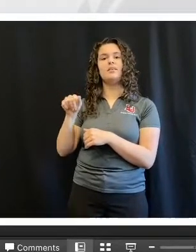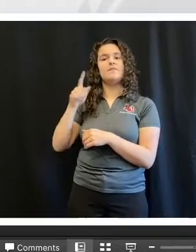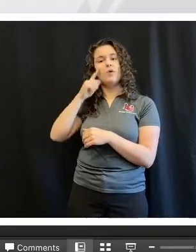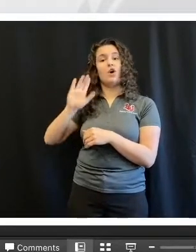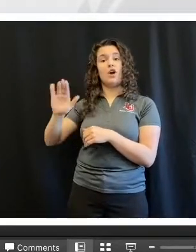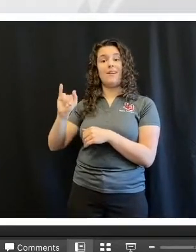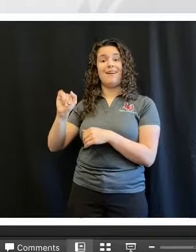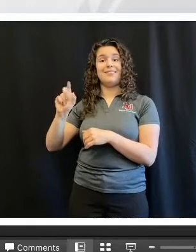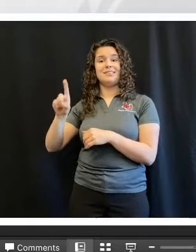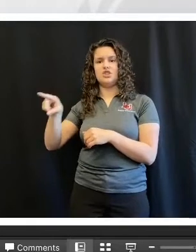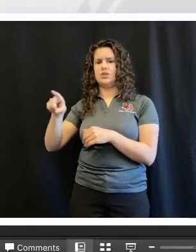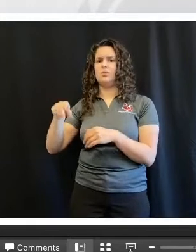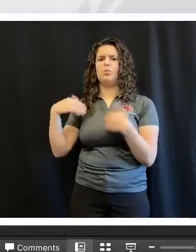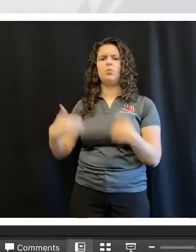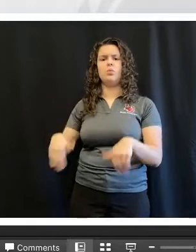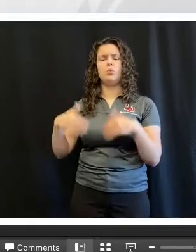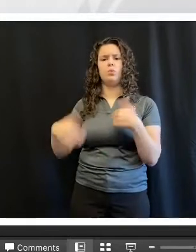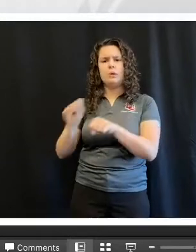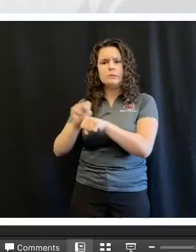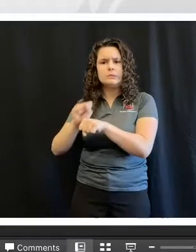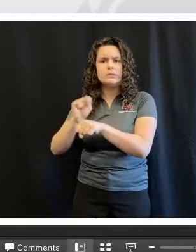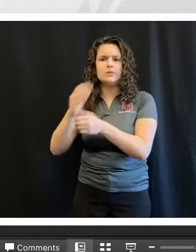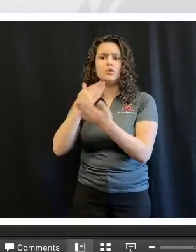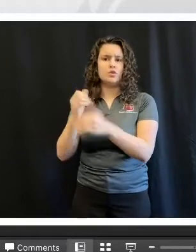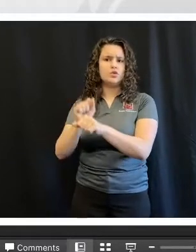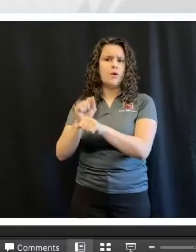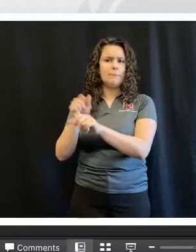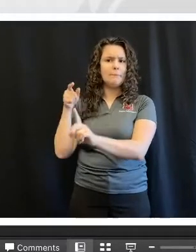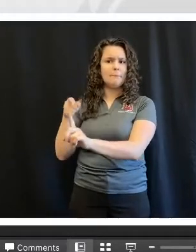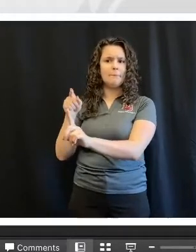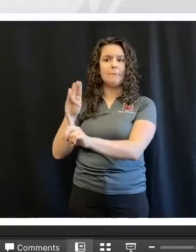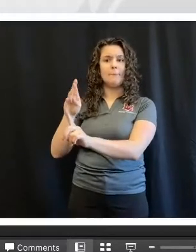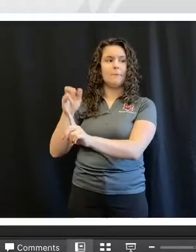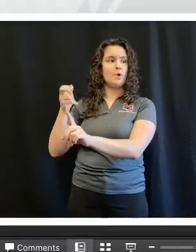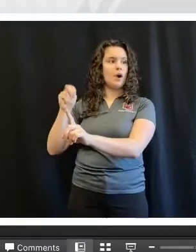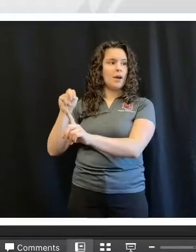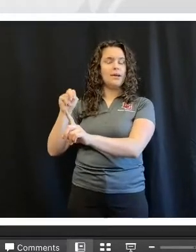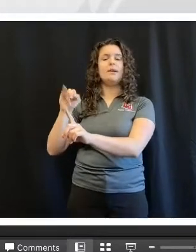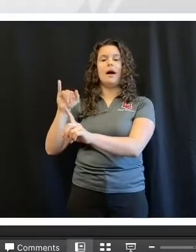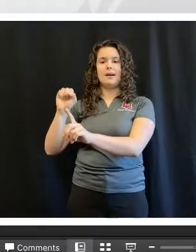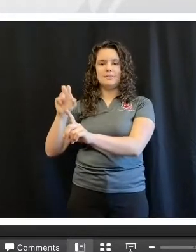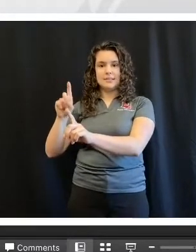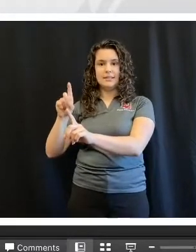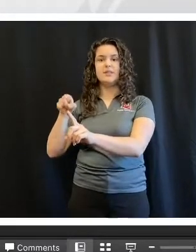They have, Bryan ISD has a, generally, serves a lower socioeconomic demographic.